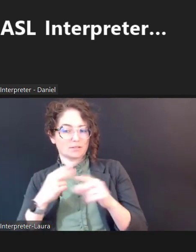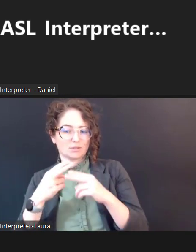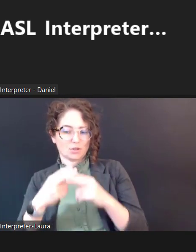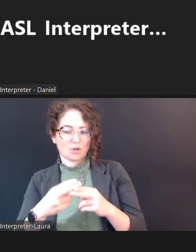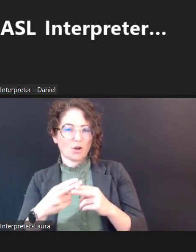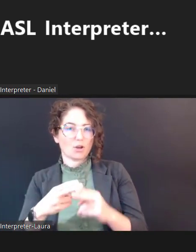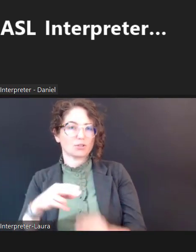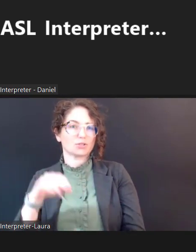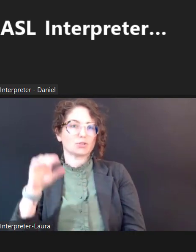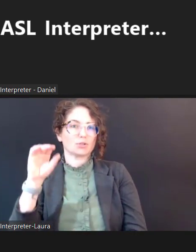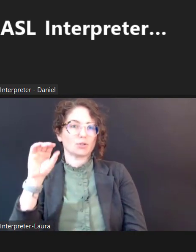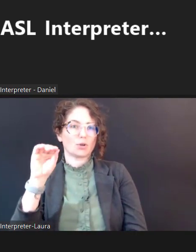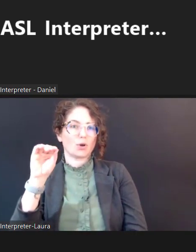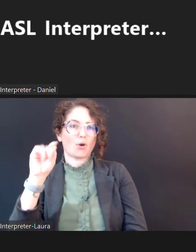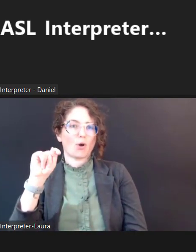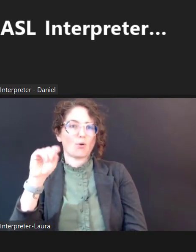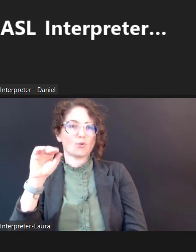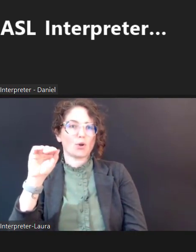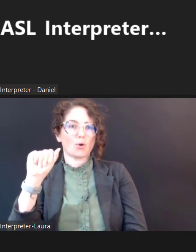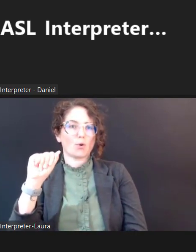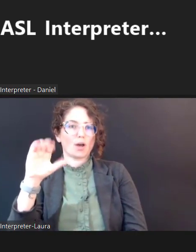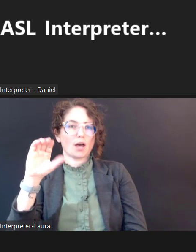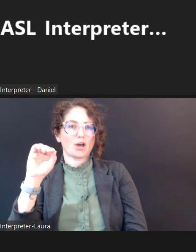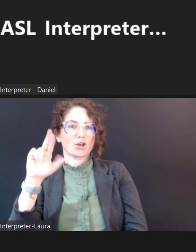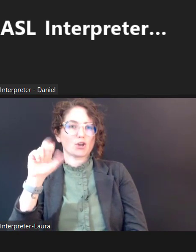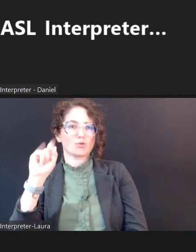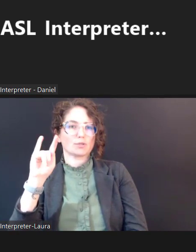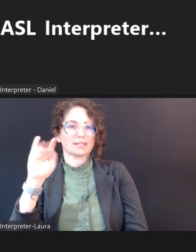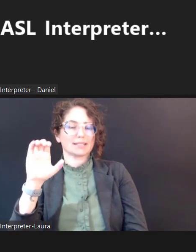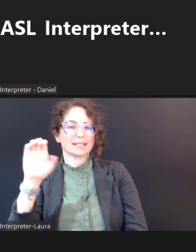Otoacoustic Emissions or OAE hearing screen and that is the